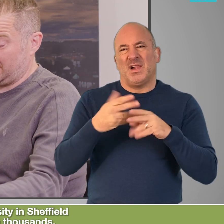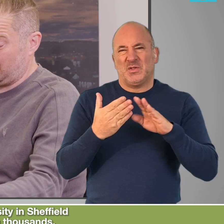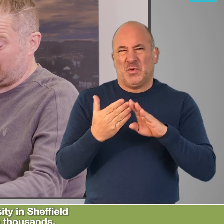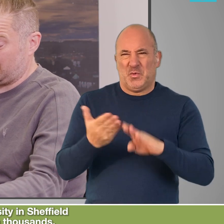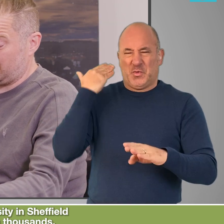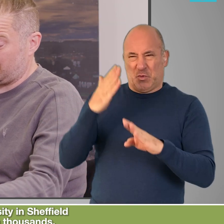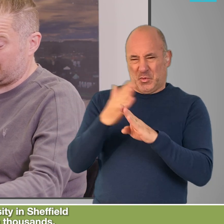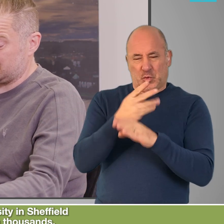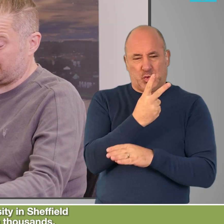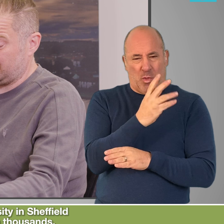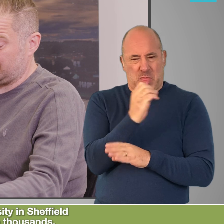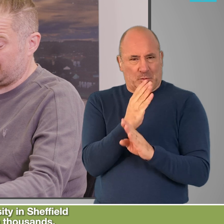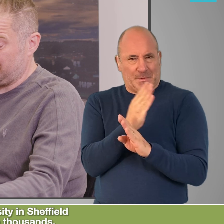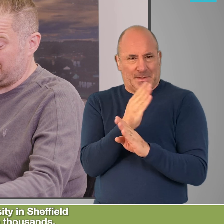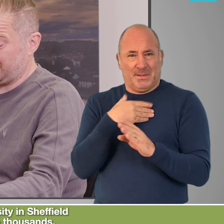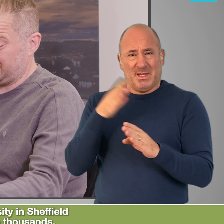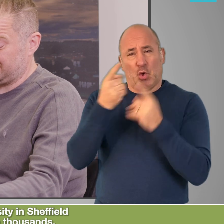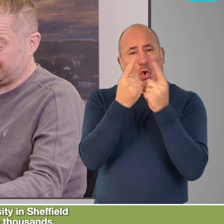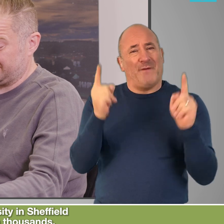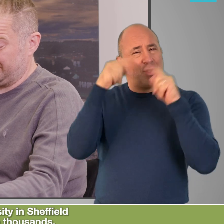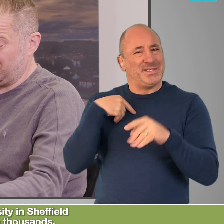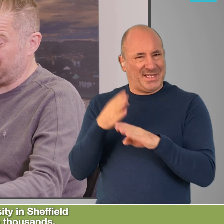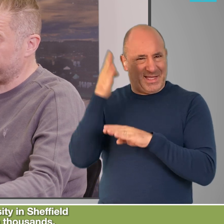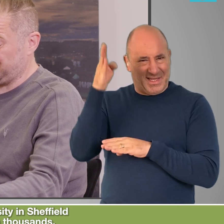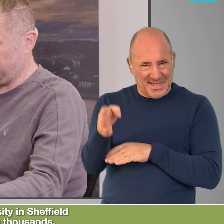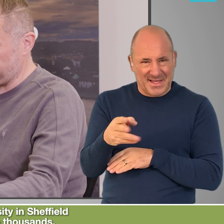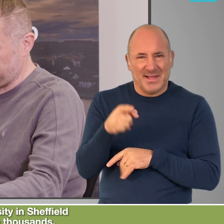I mean I went to university in Sheffield back in the early two thousands,